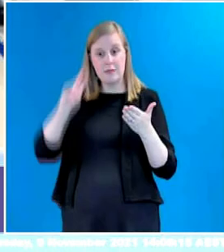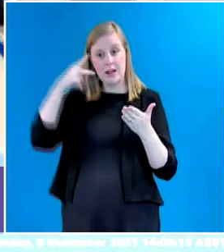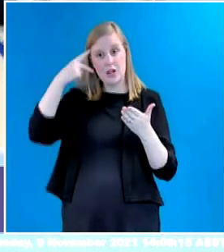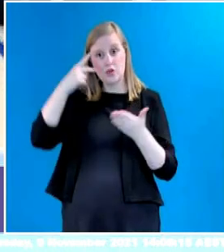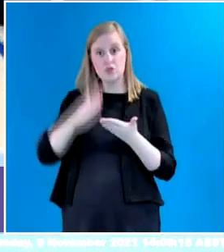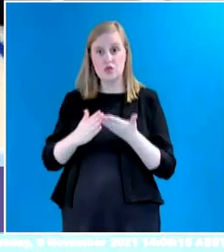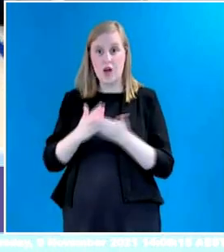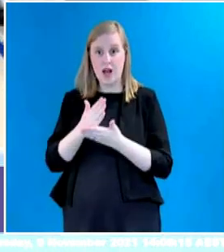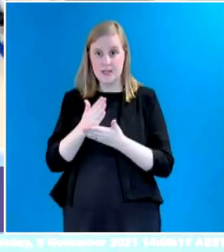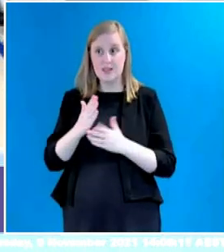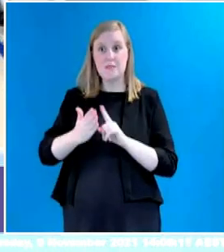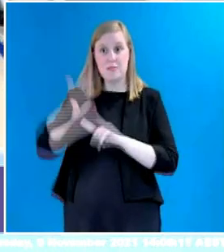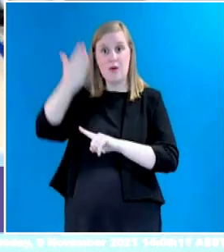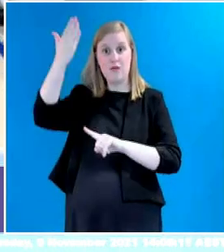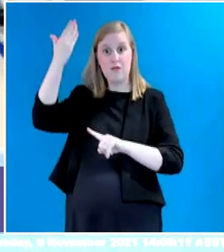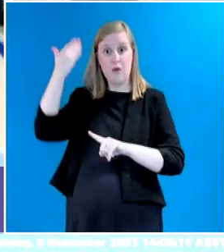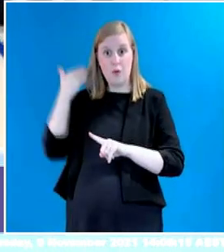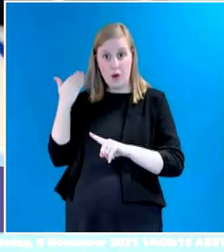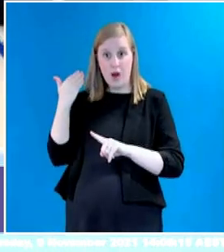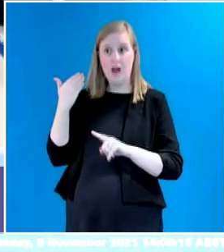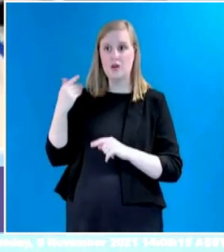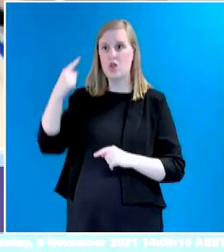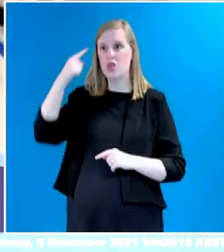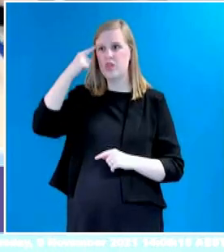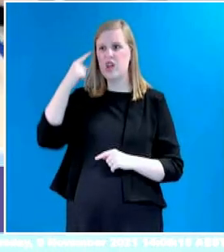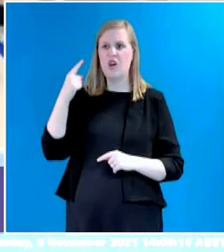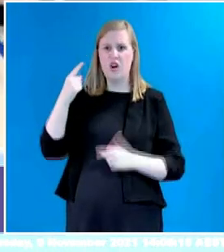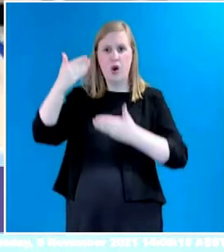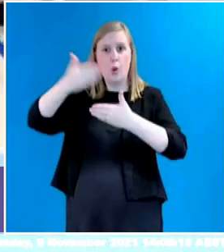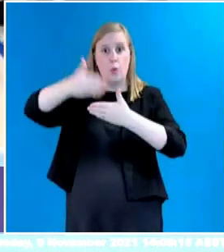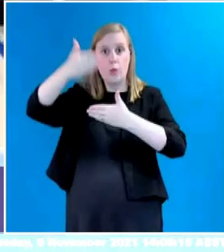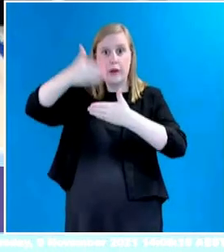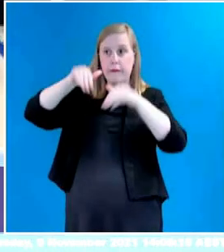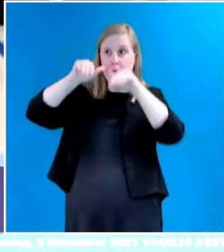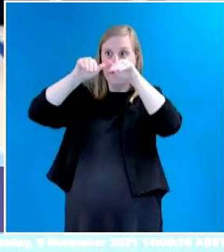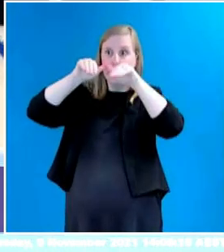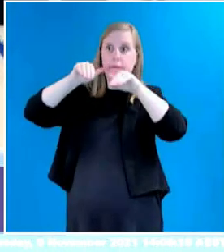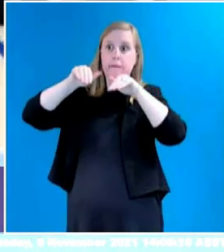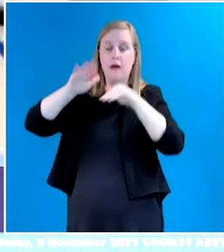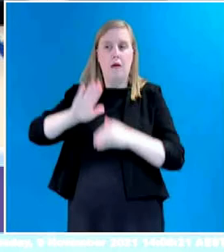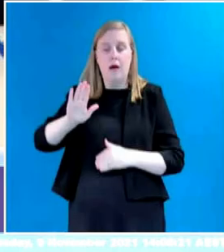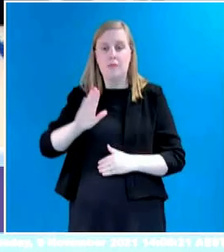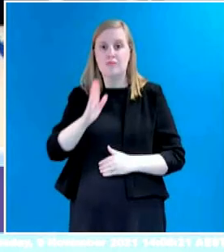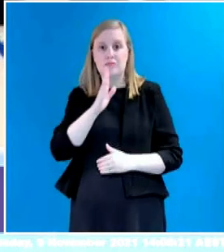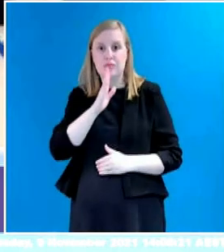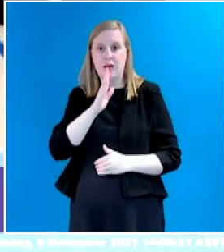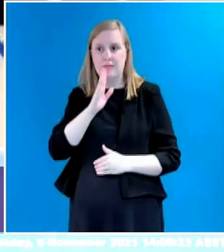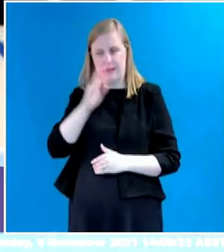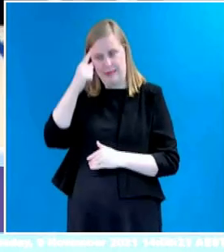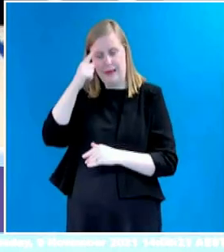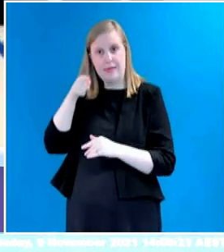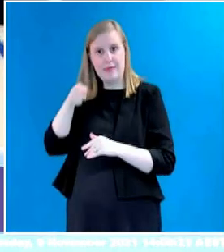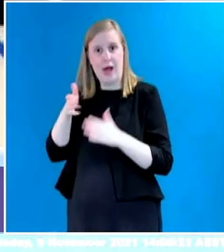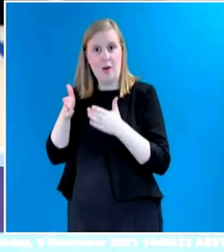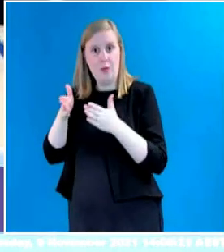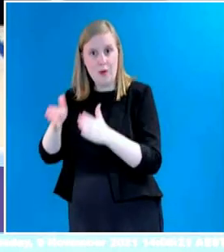We are now worried about data aggregation and we are worried about social media manipulation. So we have kept our privacy laws up-to-date and we are in a process of